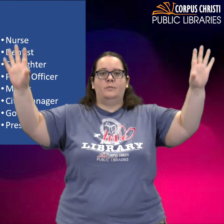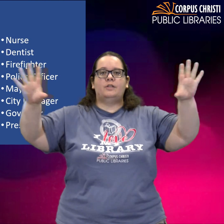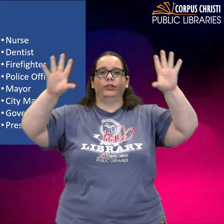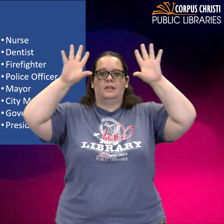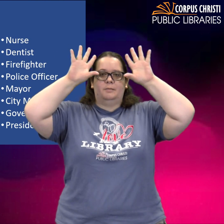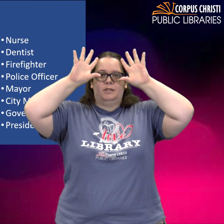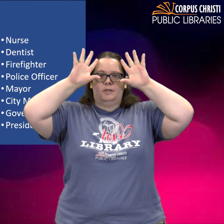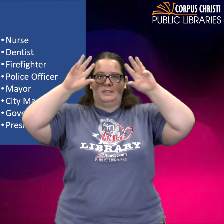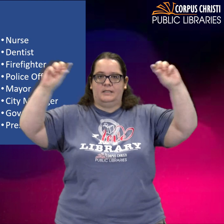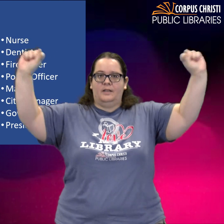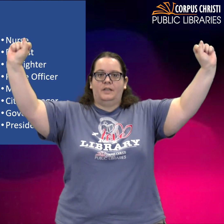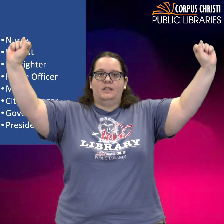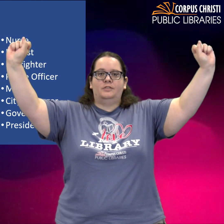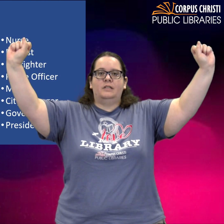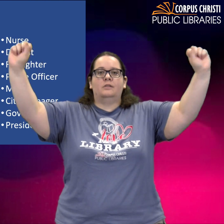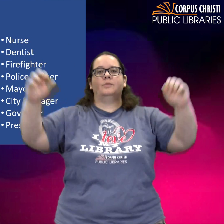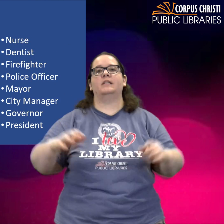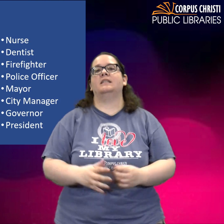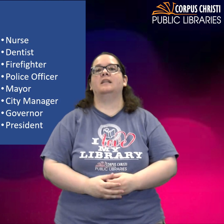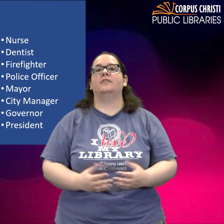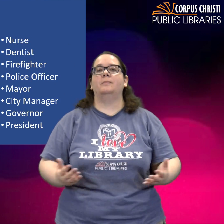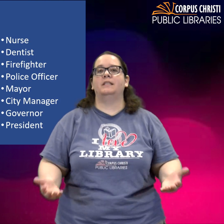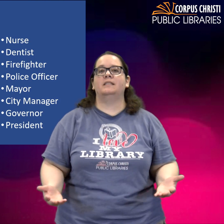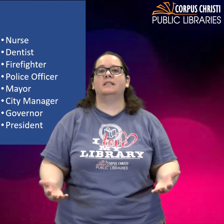whether you're talking about the president of a country or the president of a business